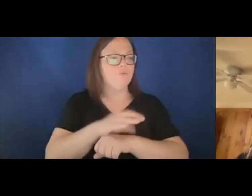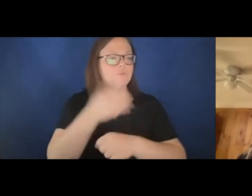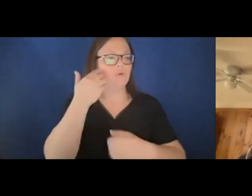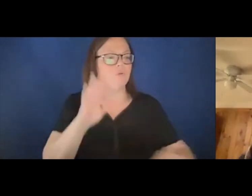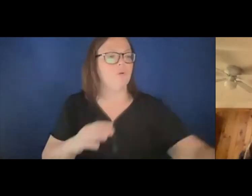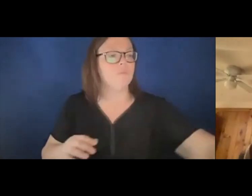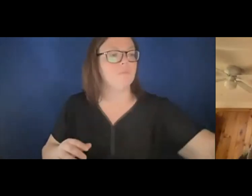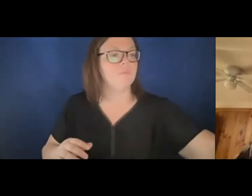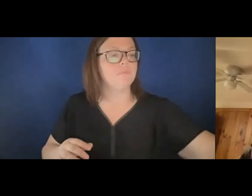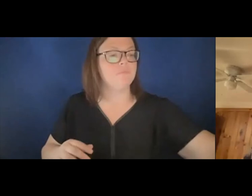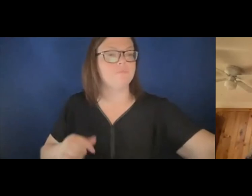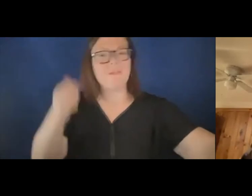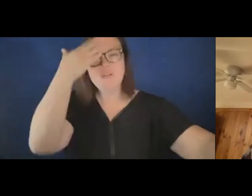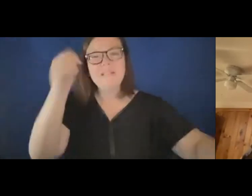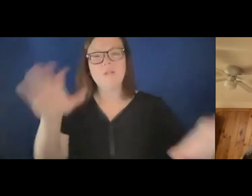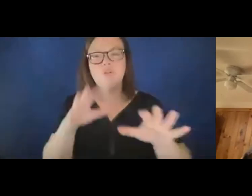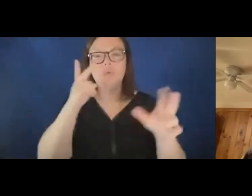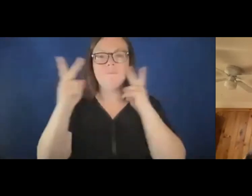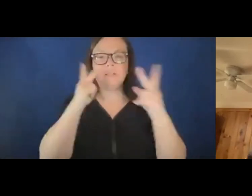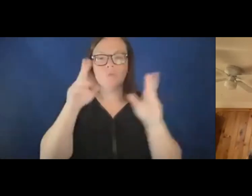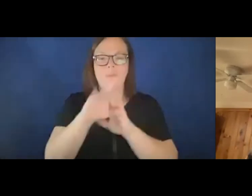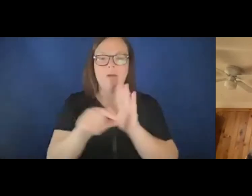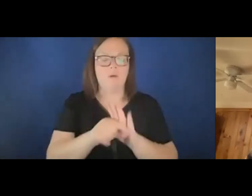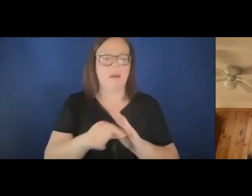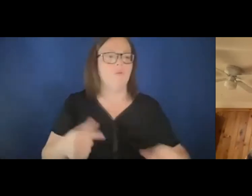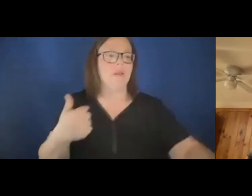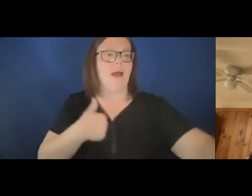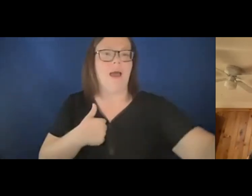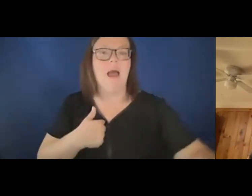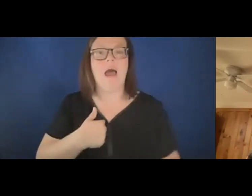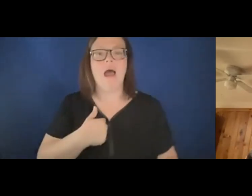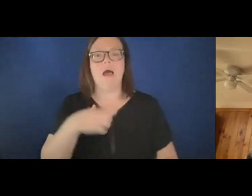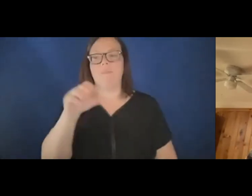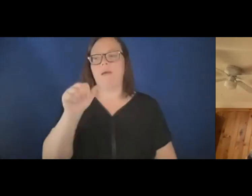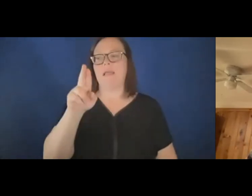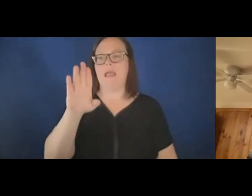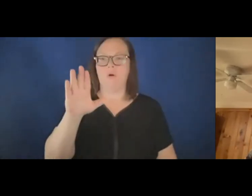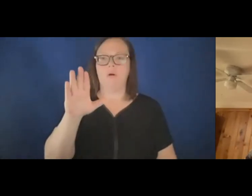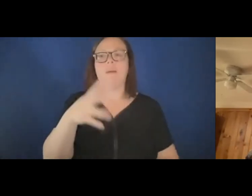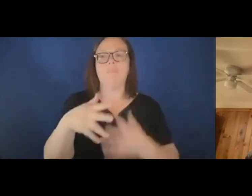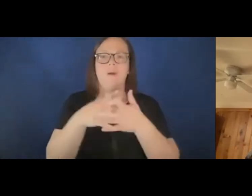the visual background--I'm sorry about that. I am an Arab American woman with light skin